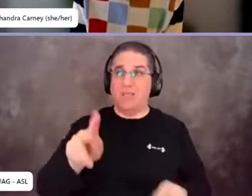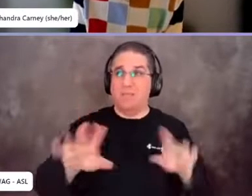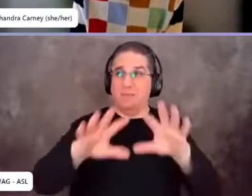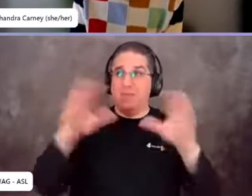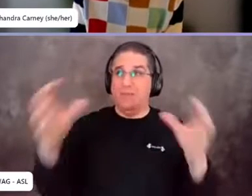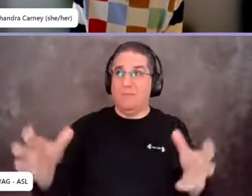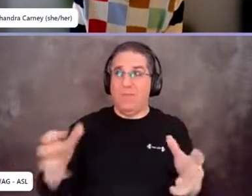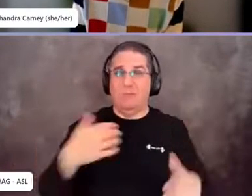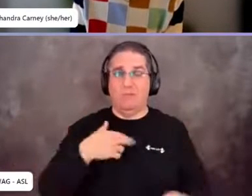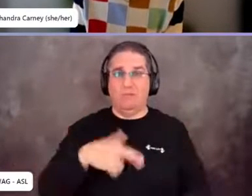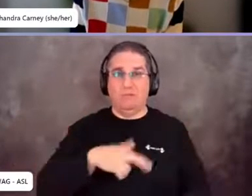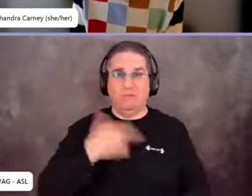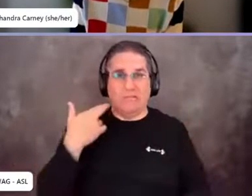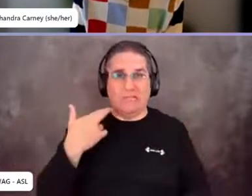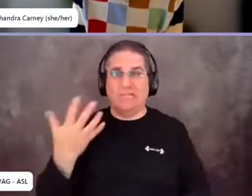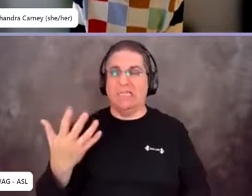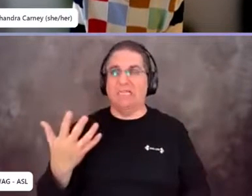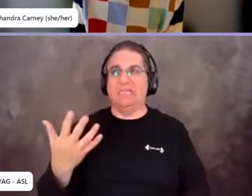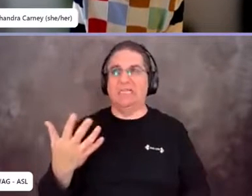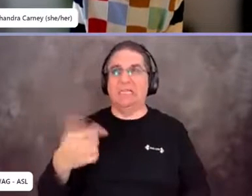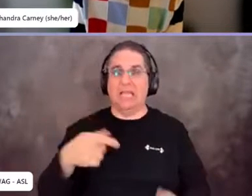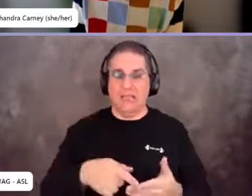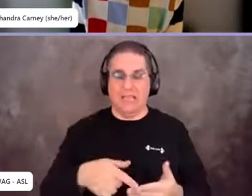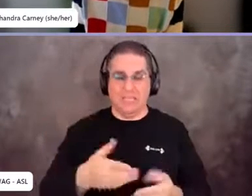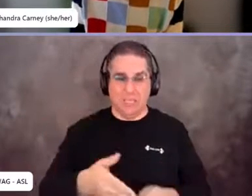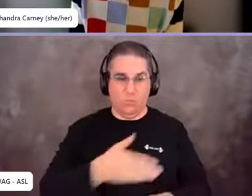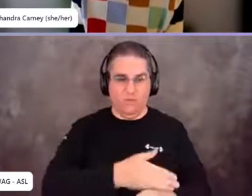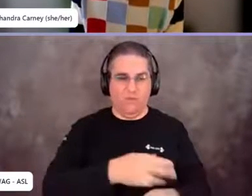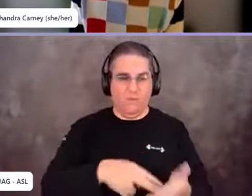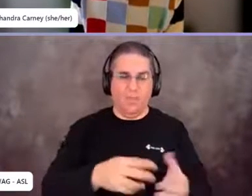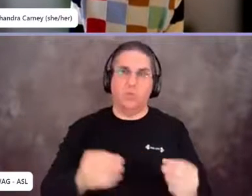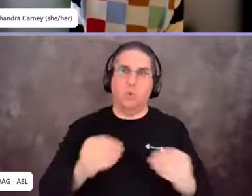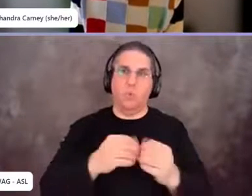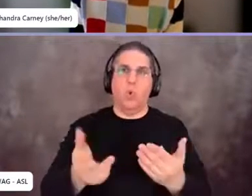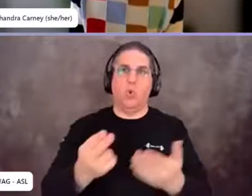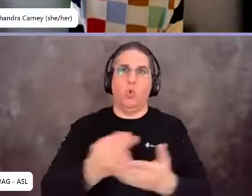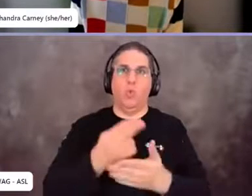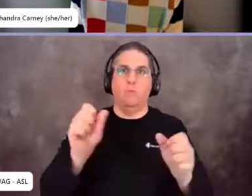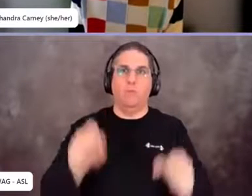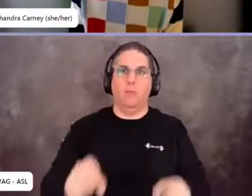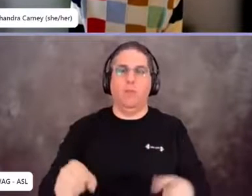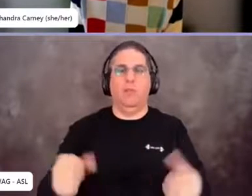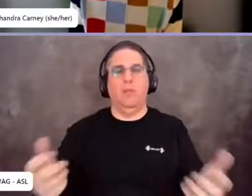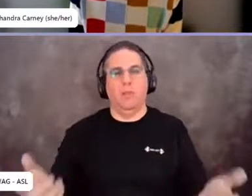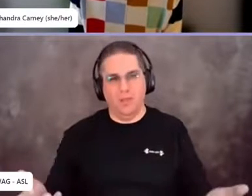they are aware that the current way something is built isn't accessible to 20% of the population and it